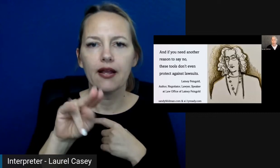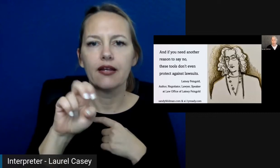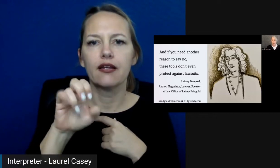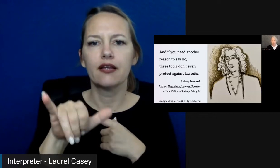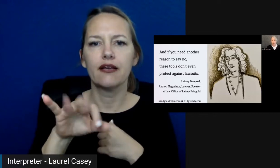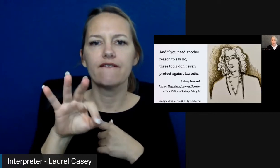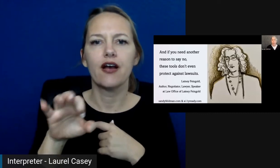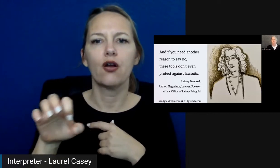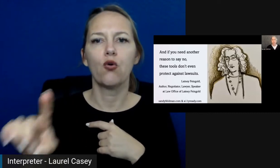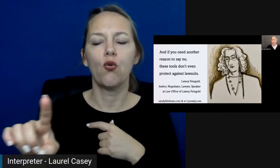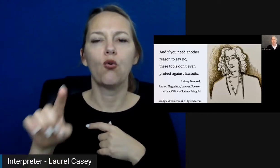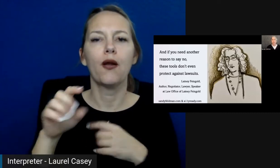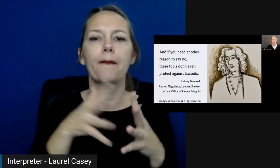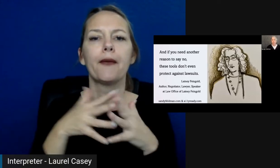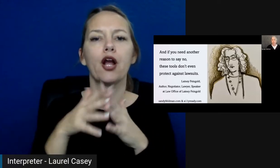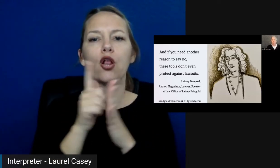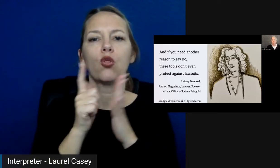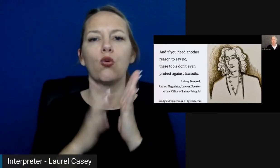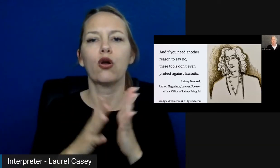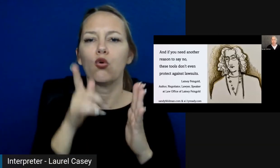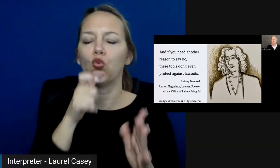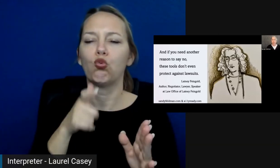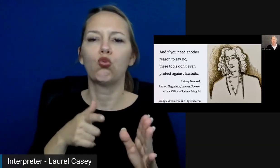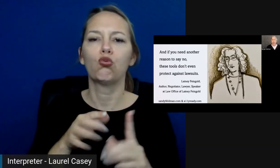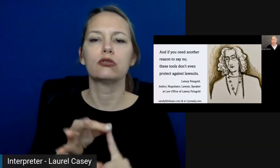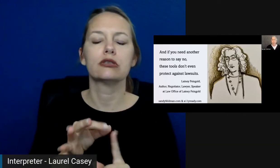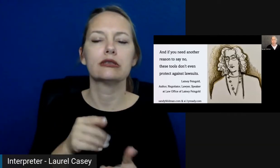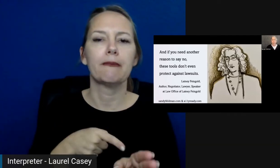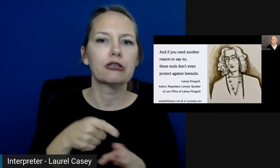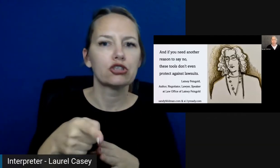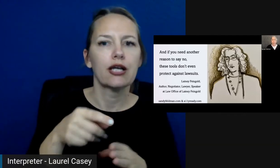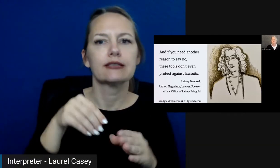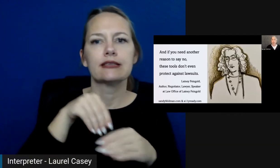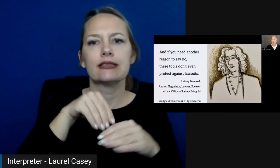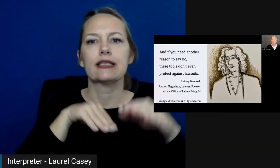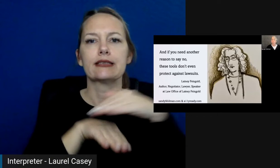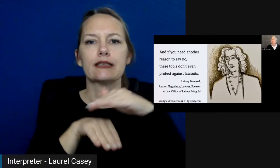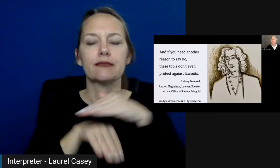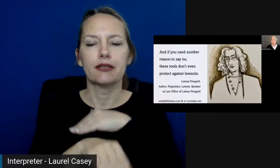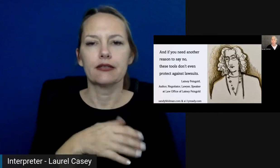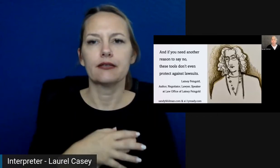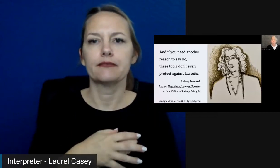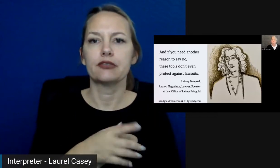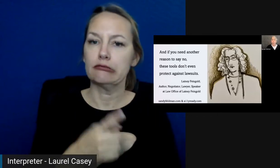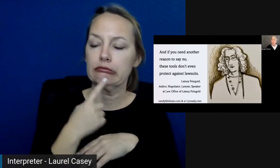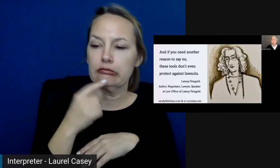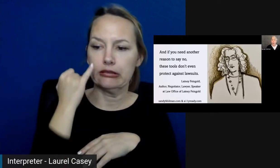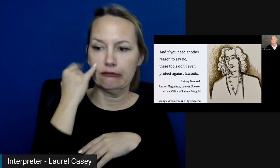who specializes in accessibility. And she says, And if you need another reason to say no,